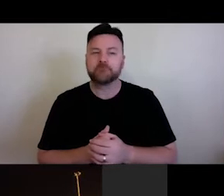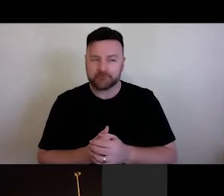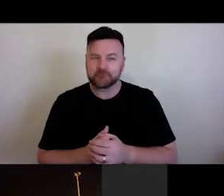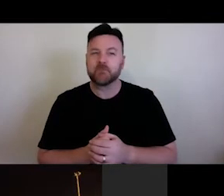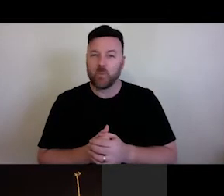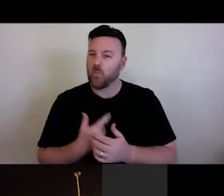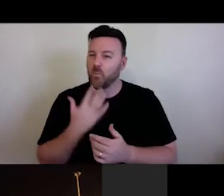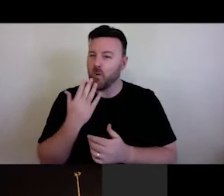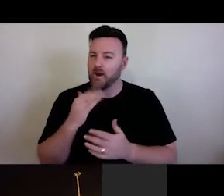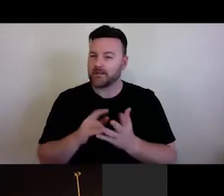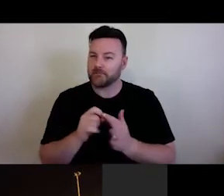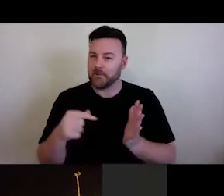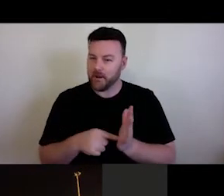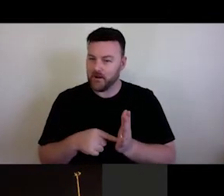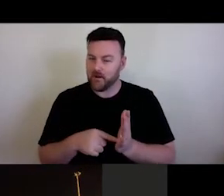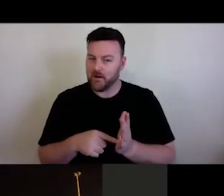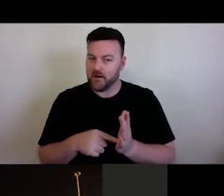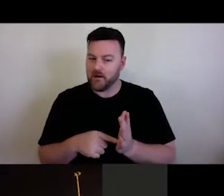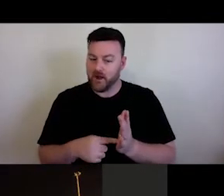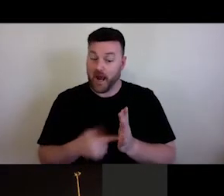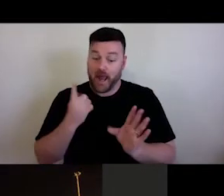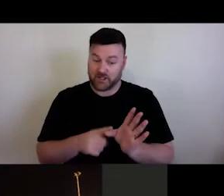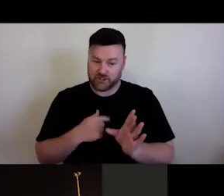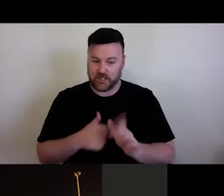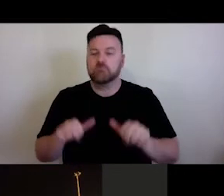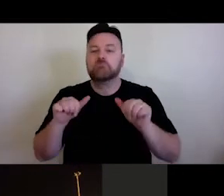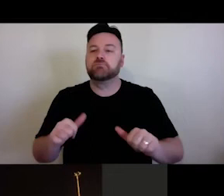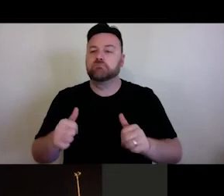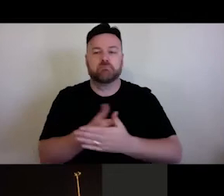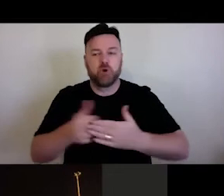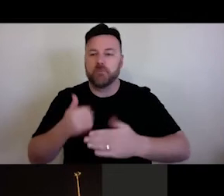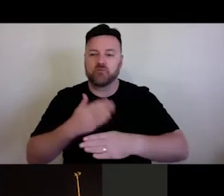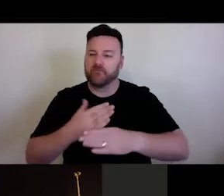took it full-time and when I did that, I kind of ended my love affair